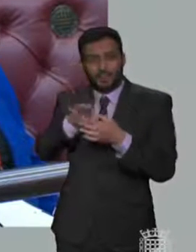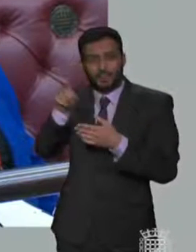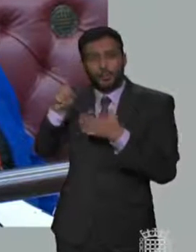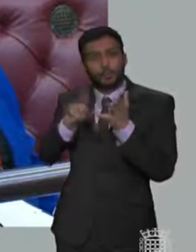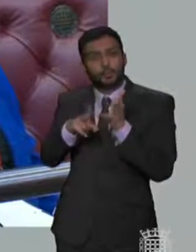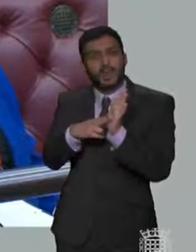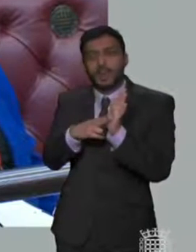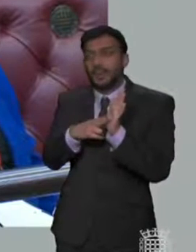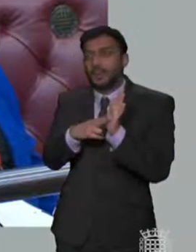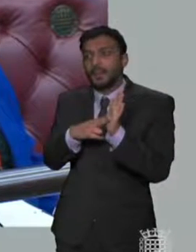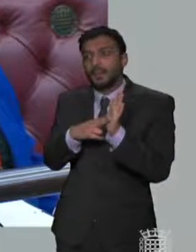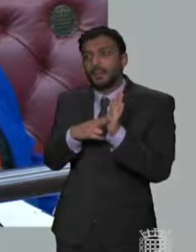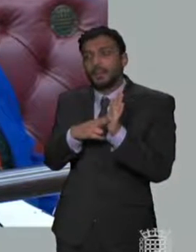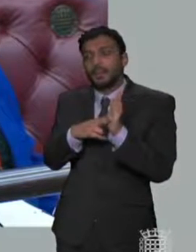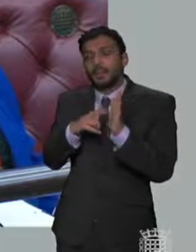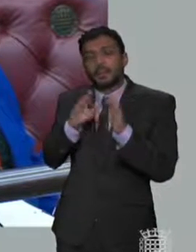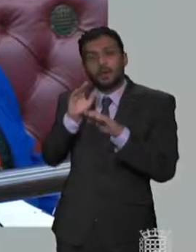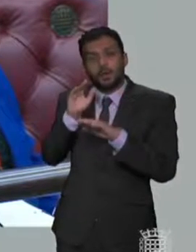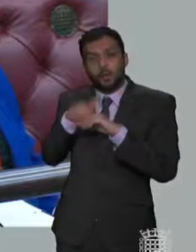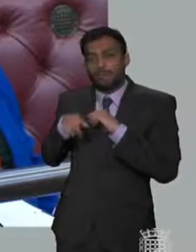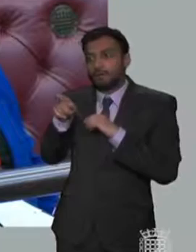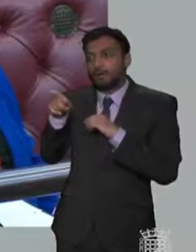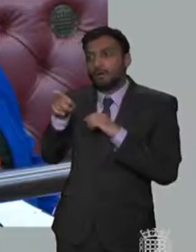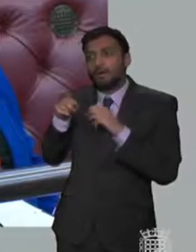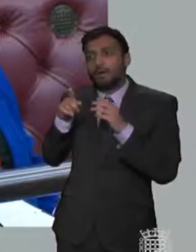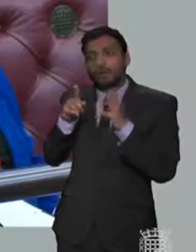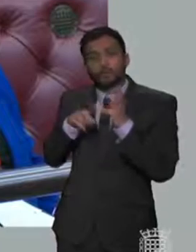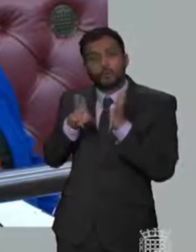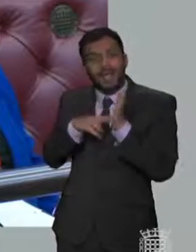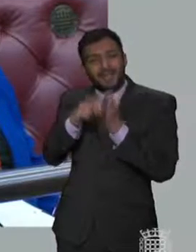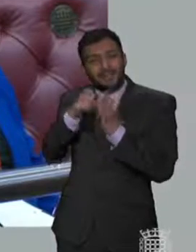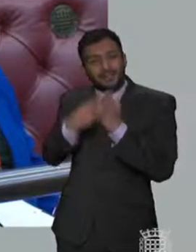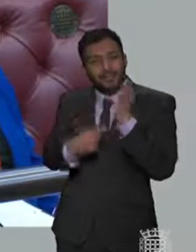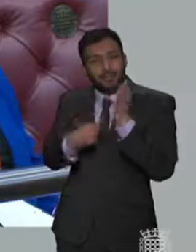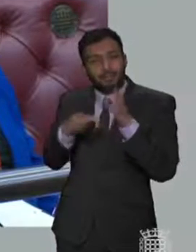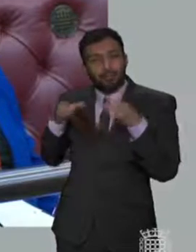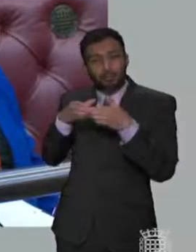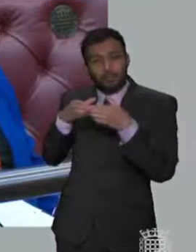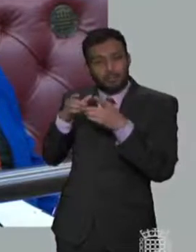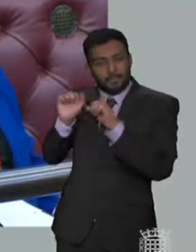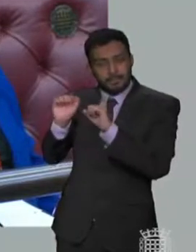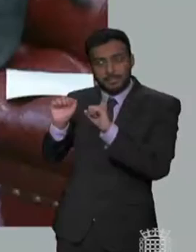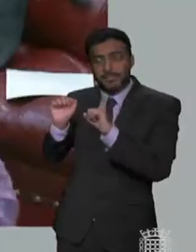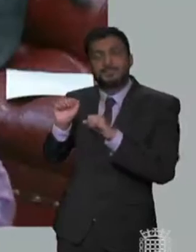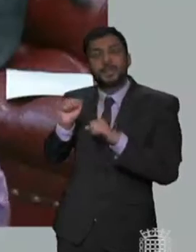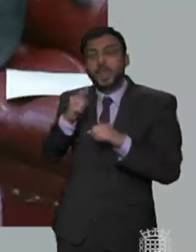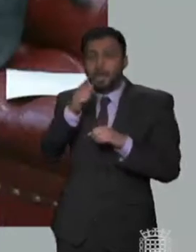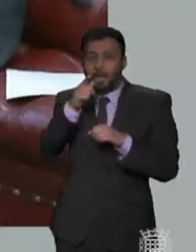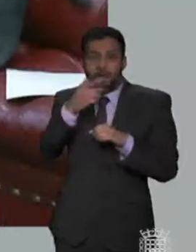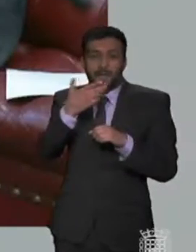is about the uh disabled group yeah um please can i write to you about that okay that's good